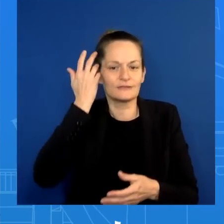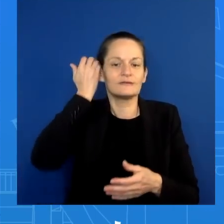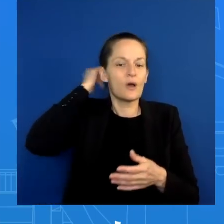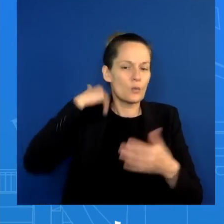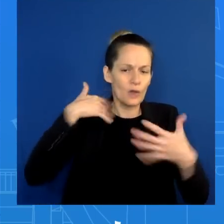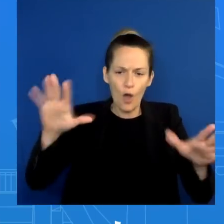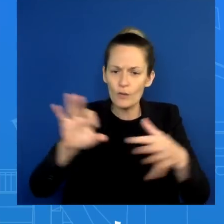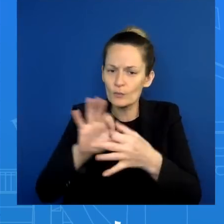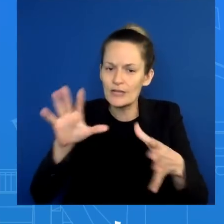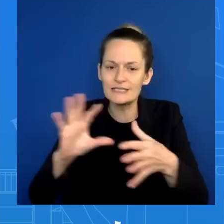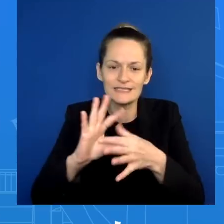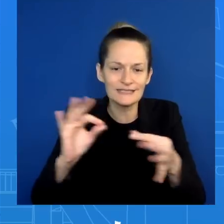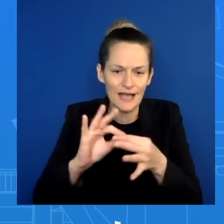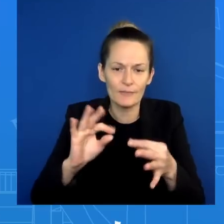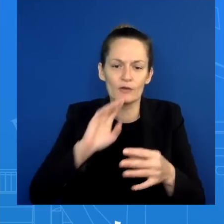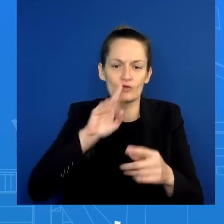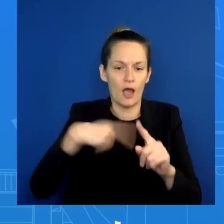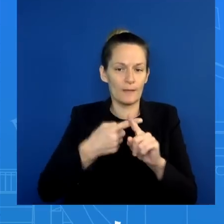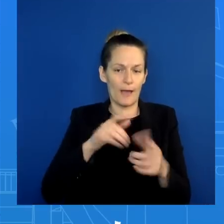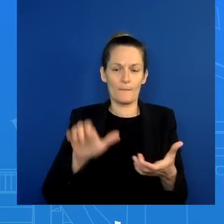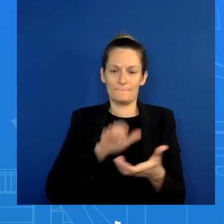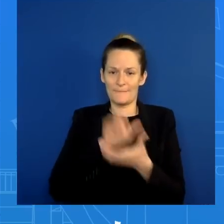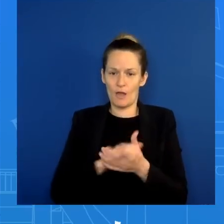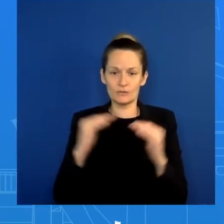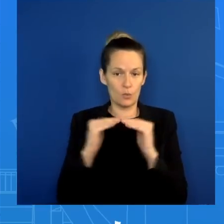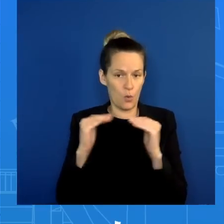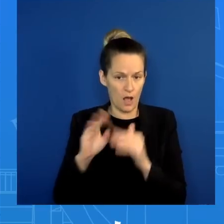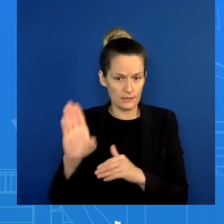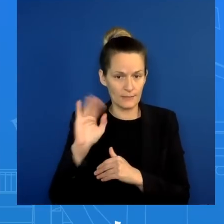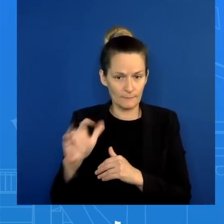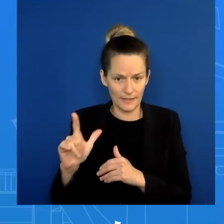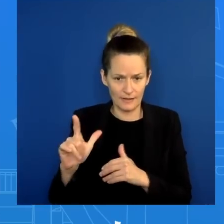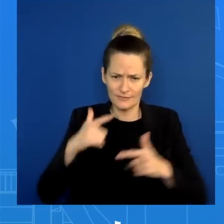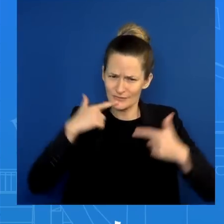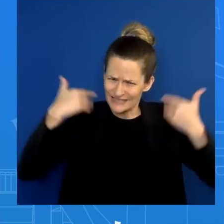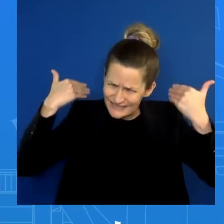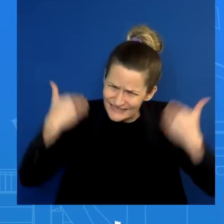You heard from him back in, I believe, 2012 when he was one of the first voices